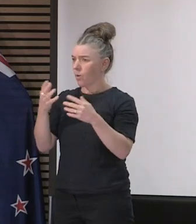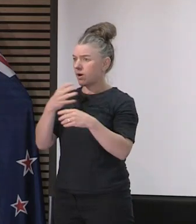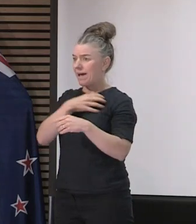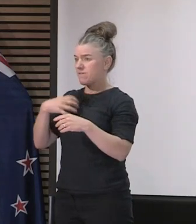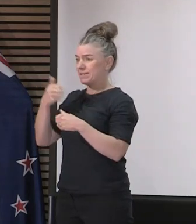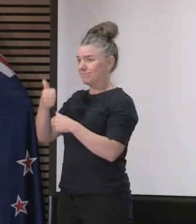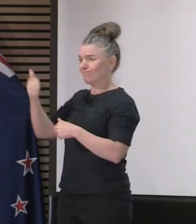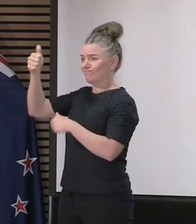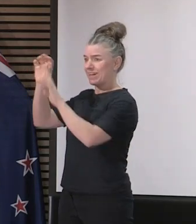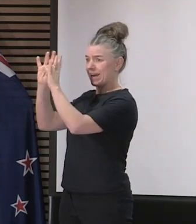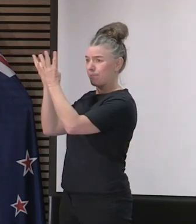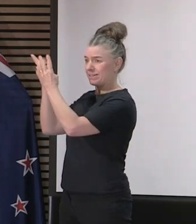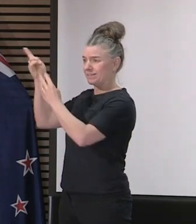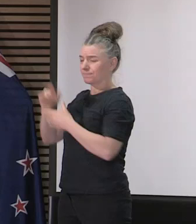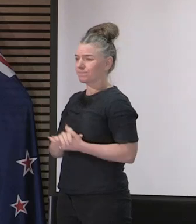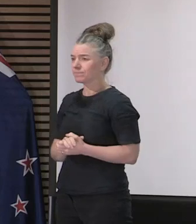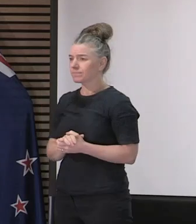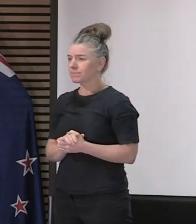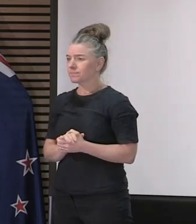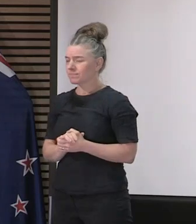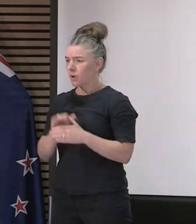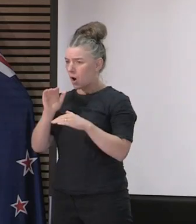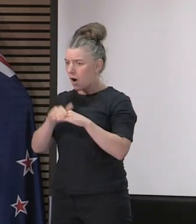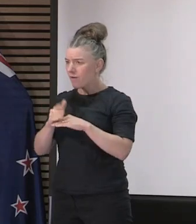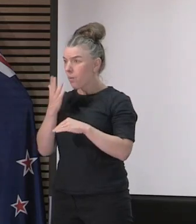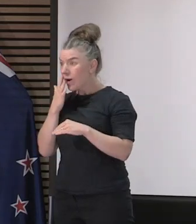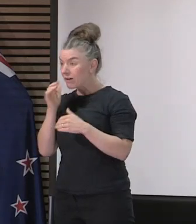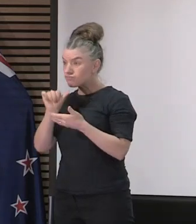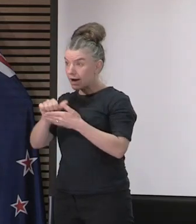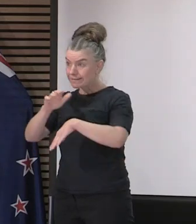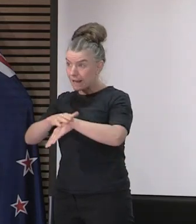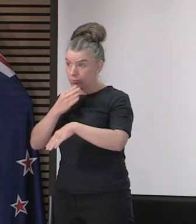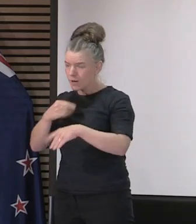finalising advice for cabinet and it will be a cabinet decision around both the